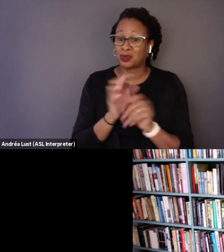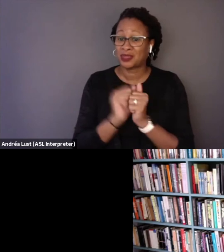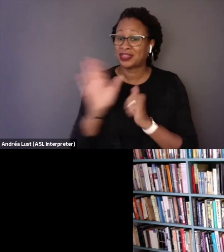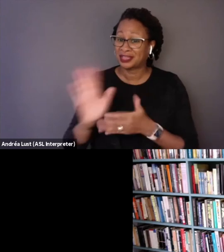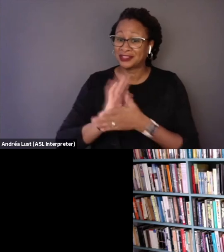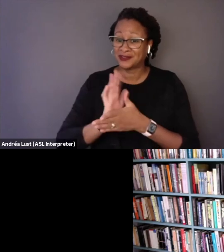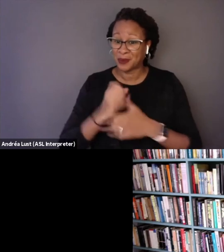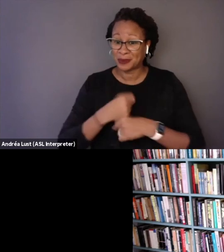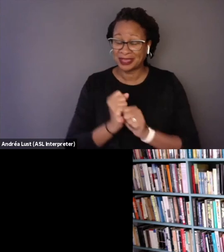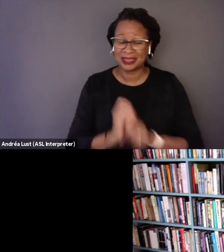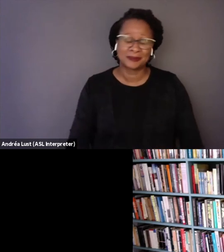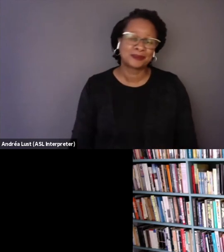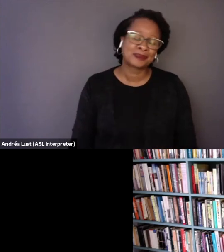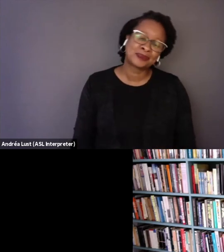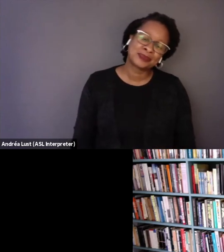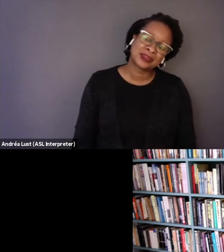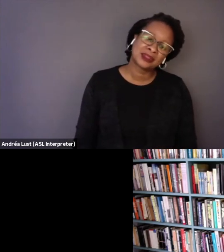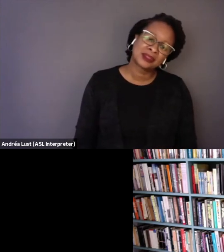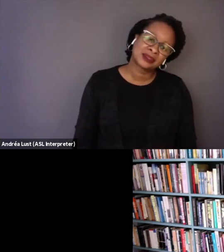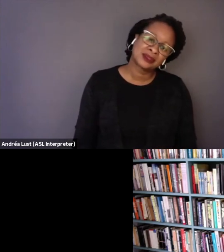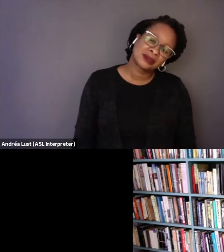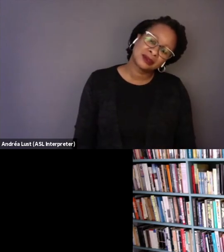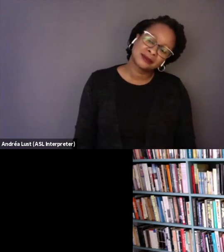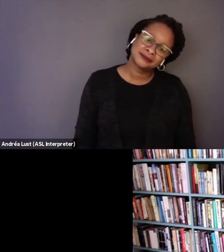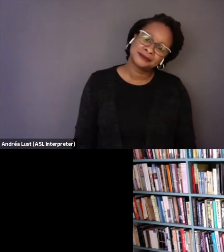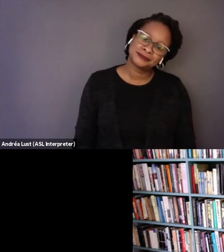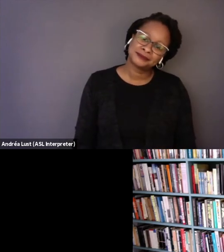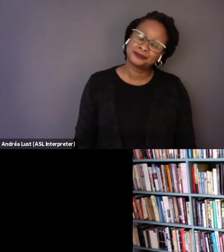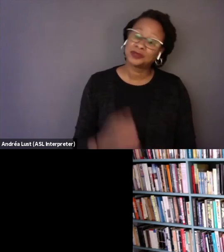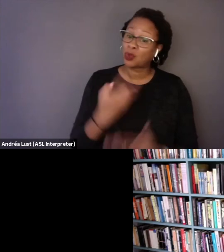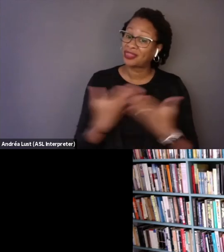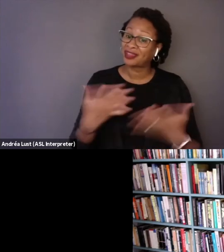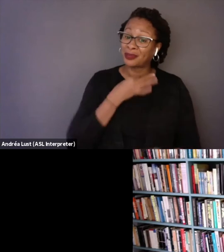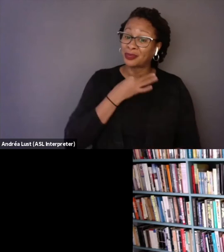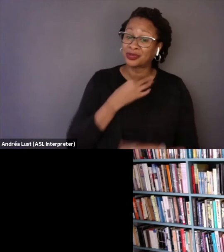So one thing I'm wondering is... You're an incredibly prolific filmmaker